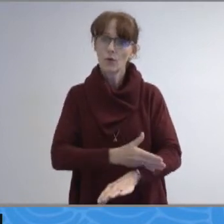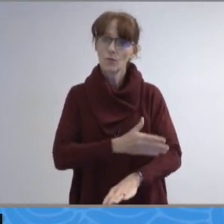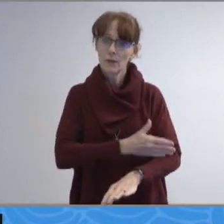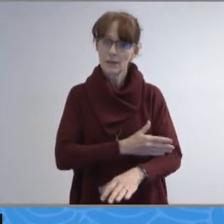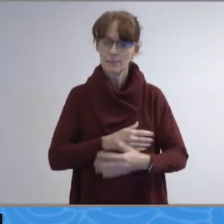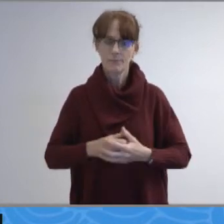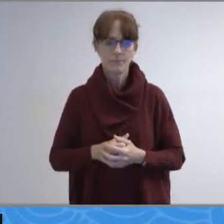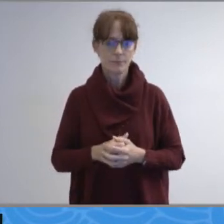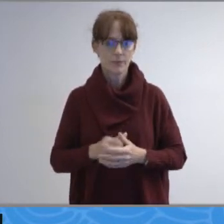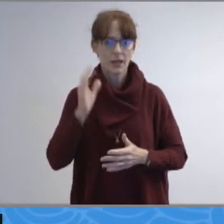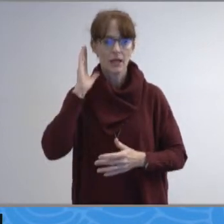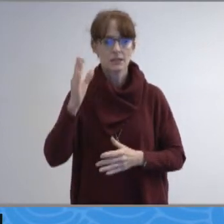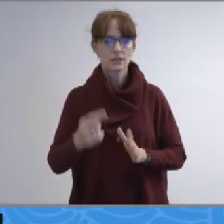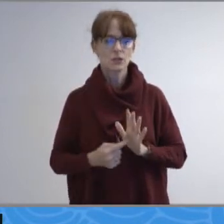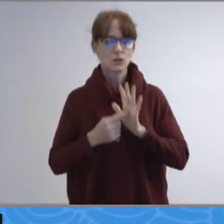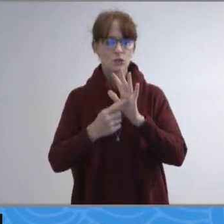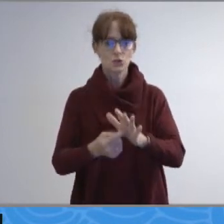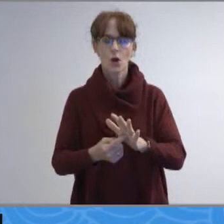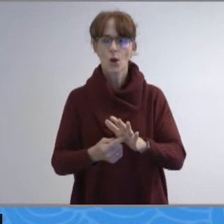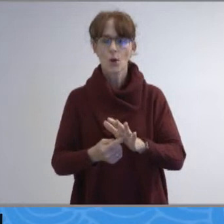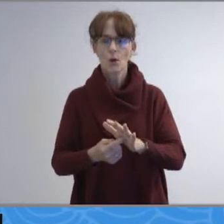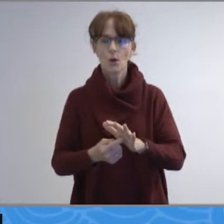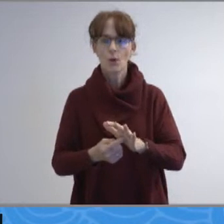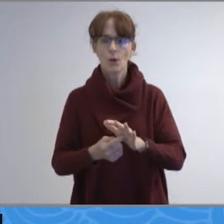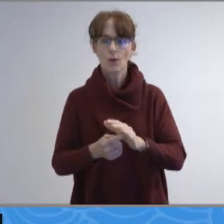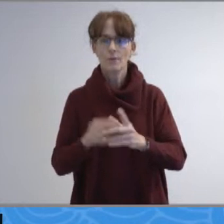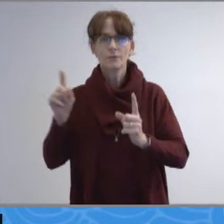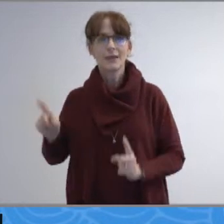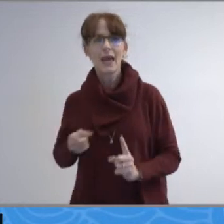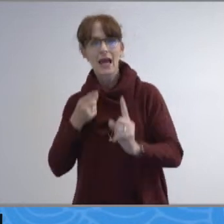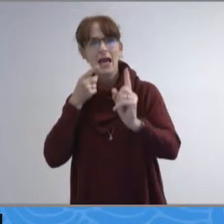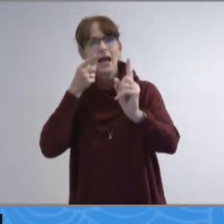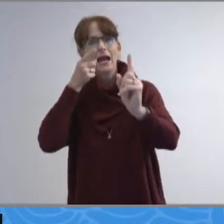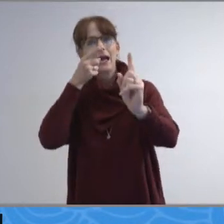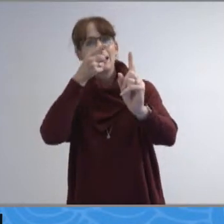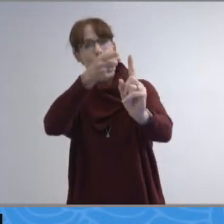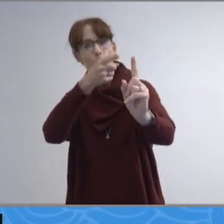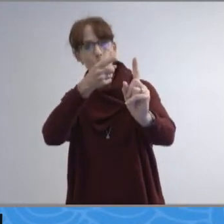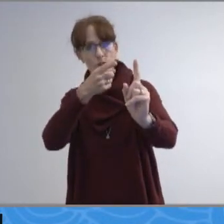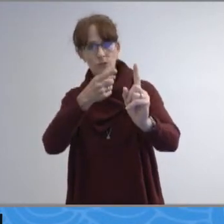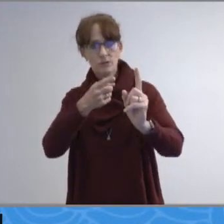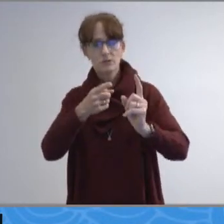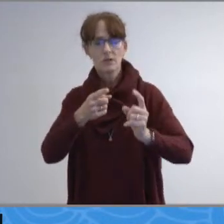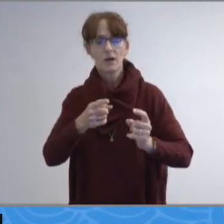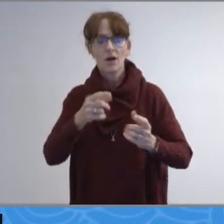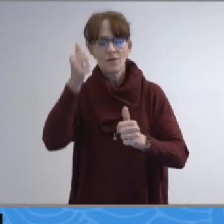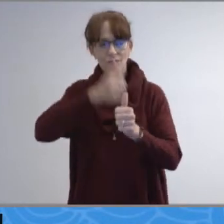It's going to show aspirational attainable goals for each student to get them on a path